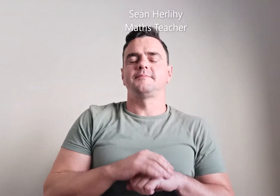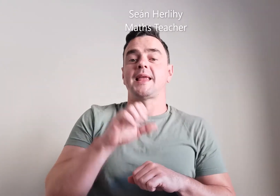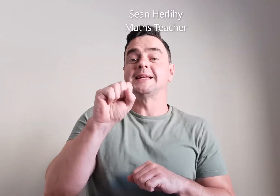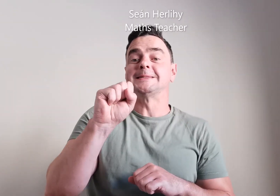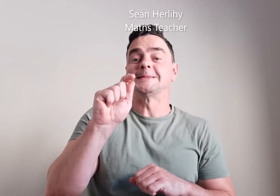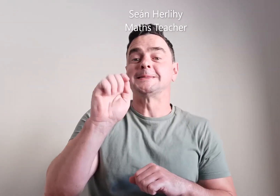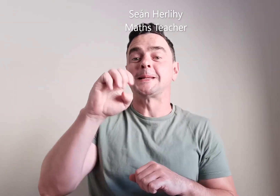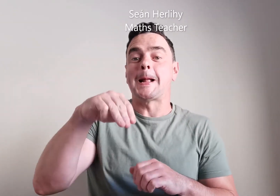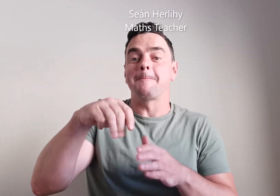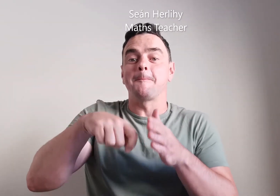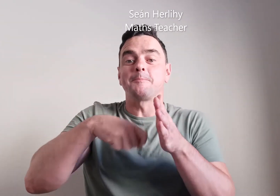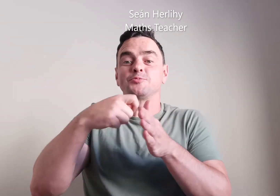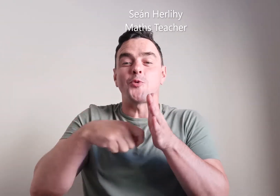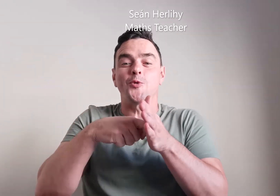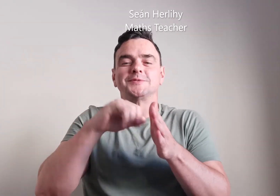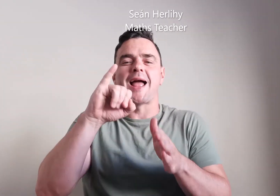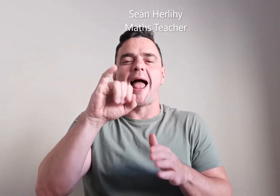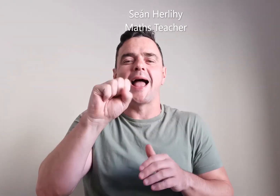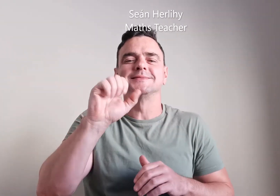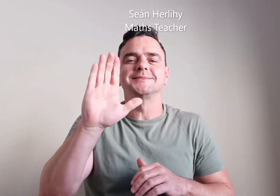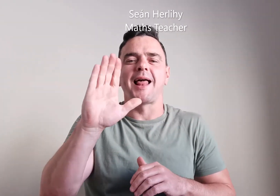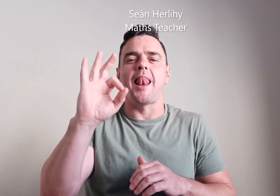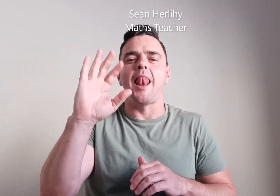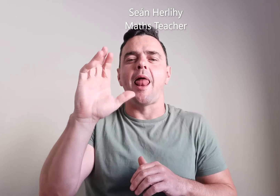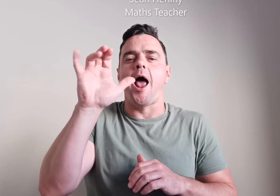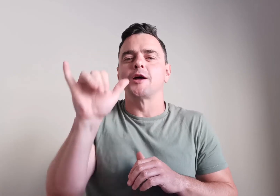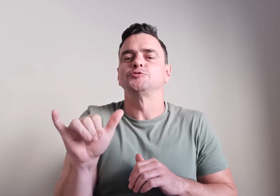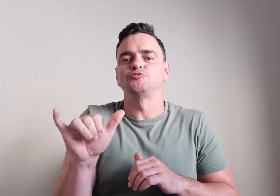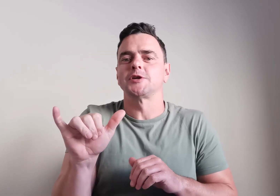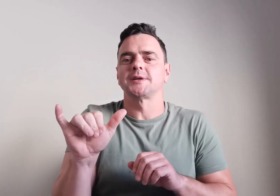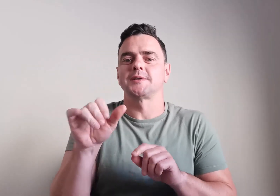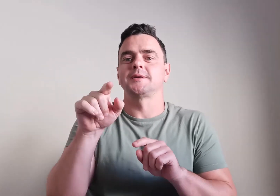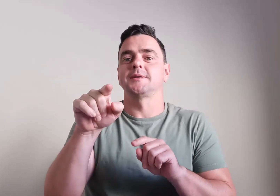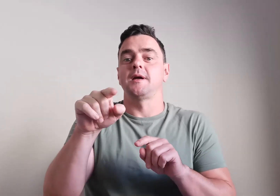Seán: The establishment of the ISL STEM Glossary project has